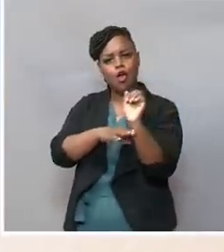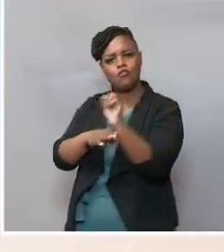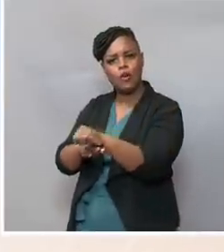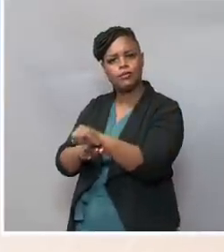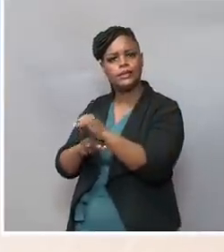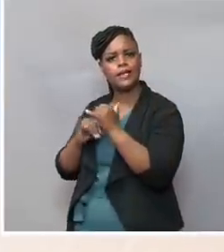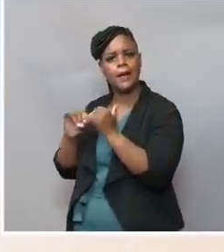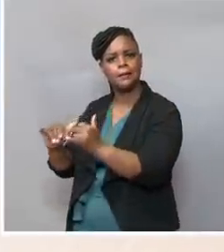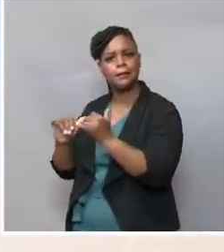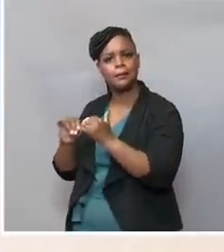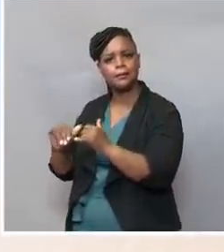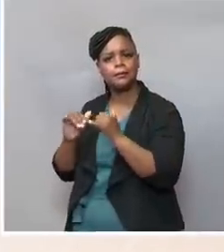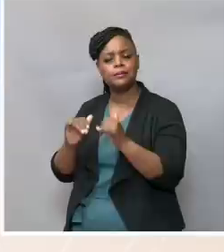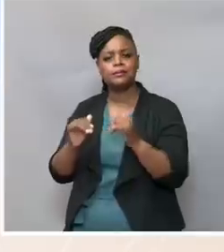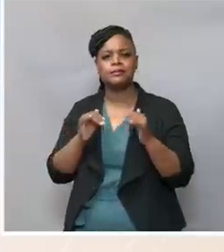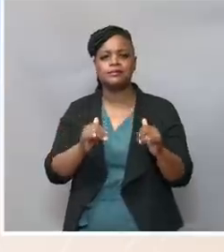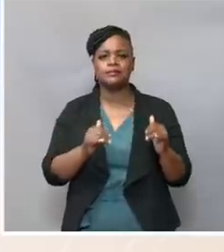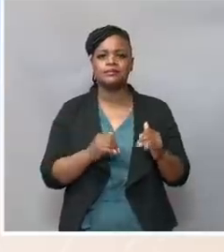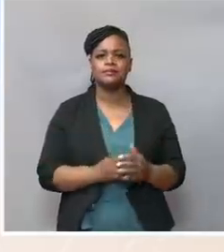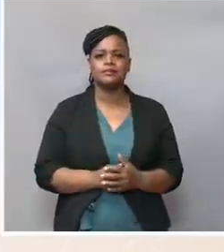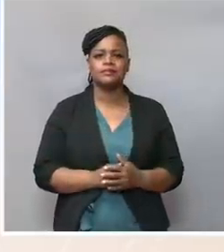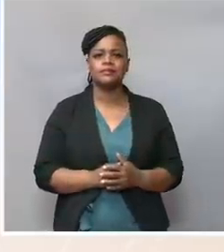Now, it is my great honor and privilege